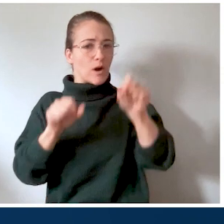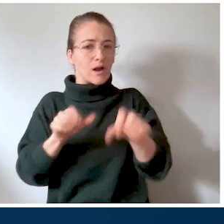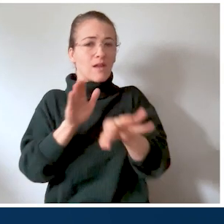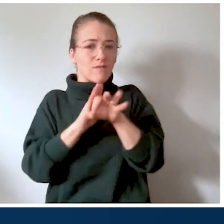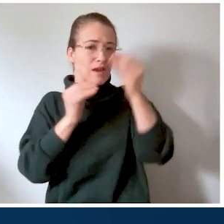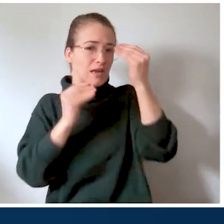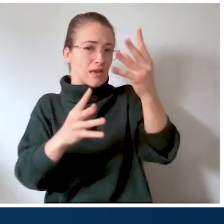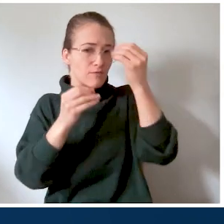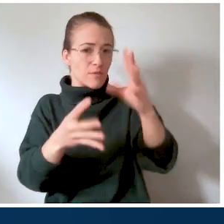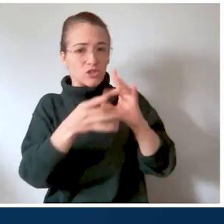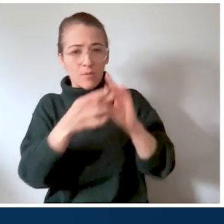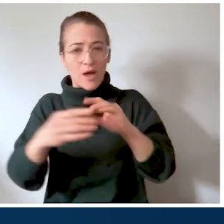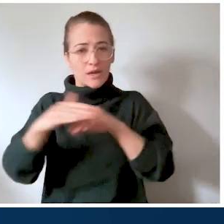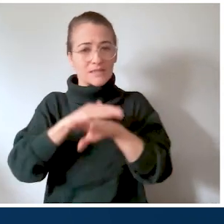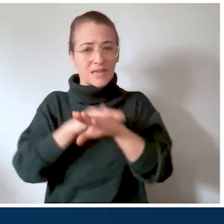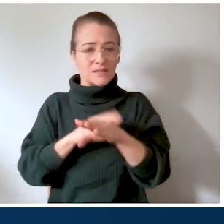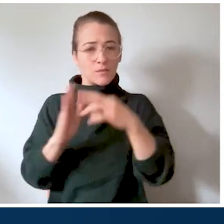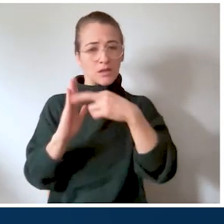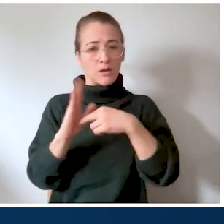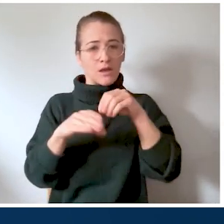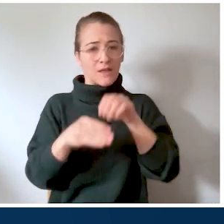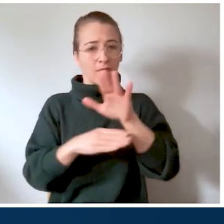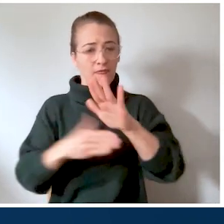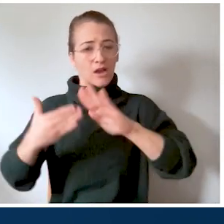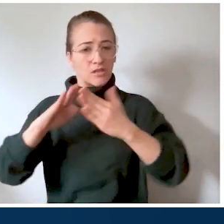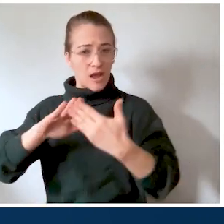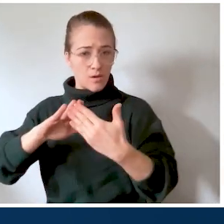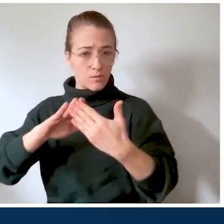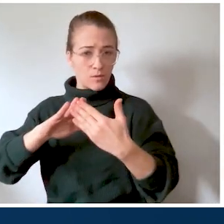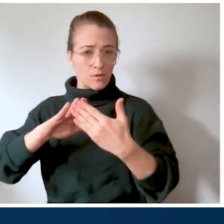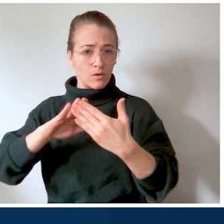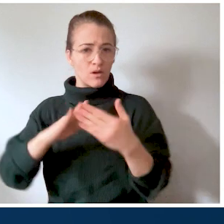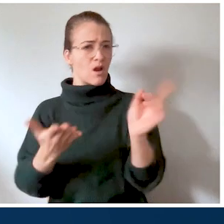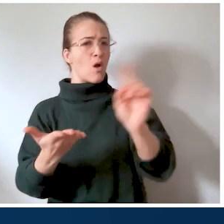about accessibility guidelines for their town, where can they go to?